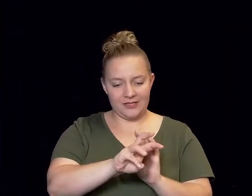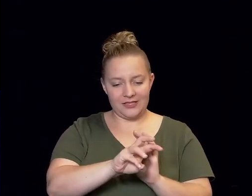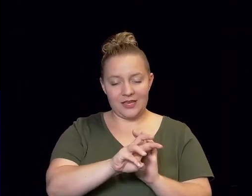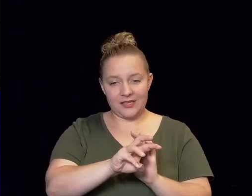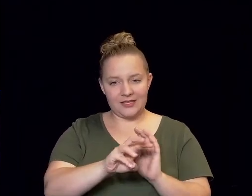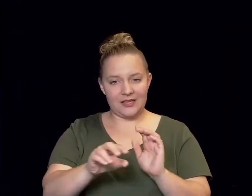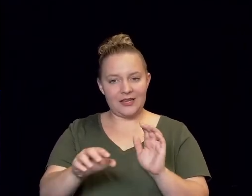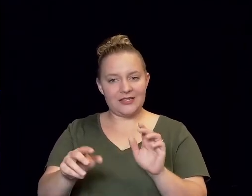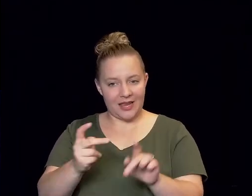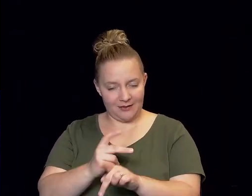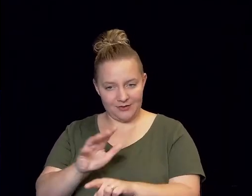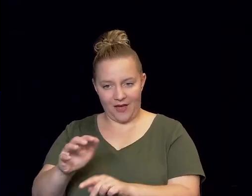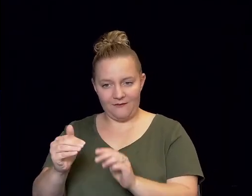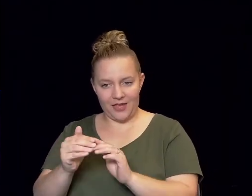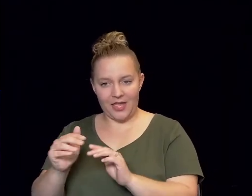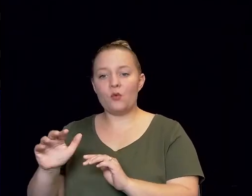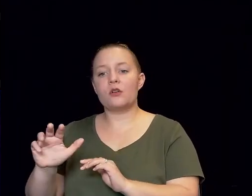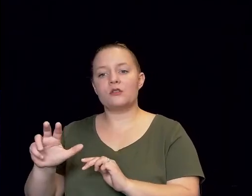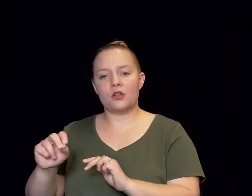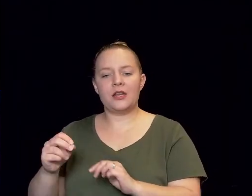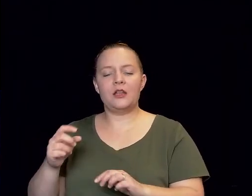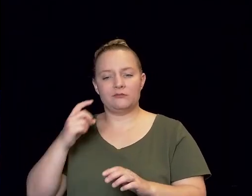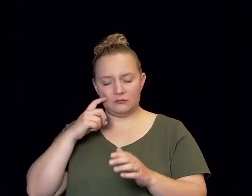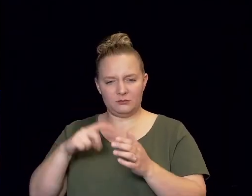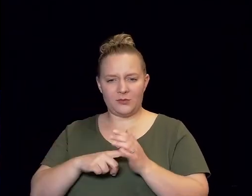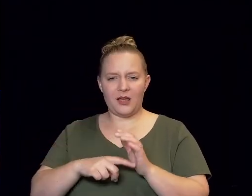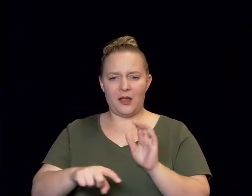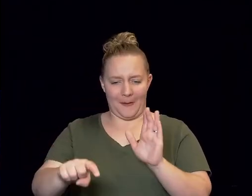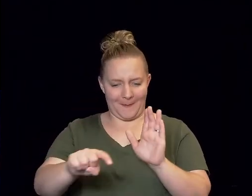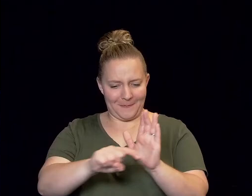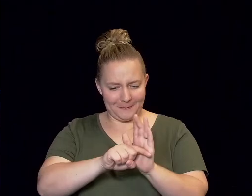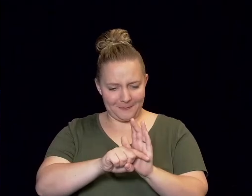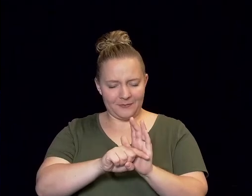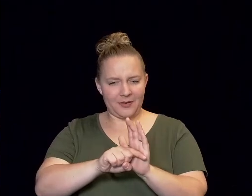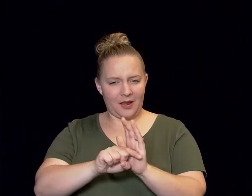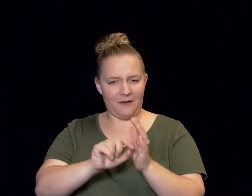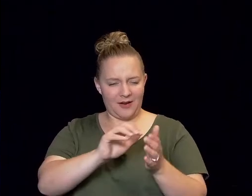Now we can see it's minus a negative right next to each other, which we know by now makes a big fat plus.